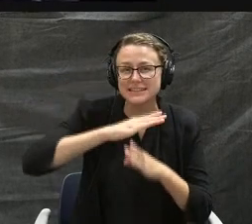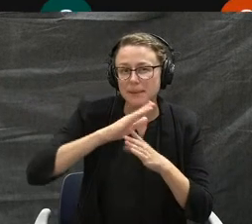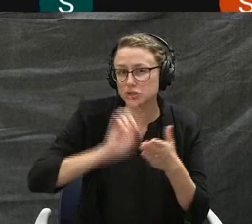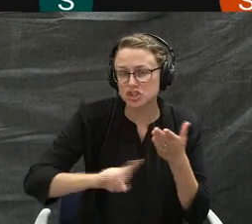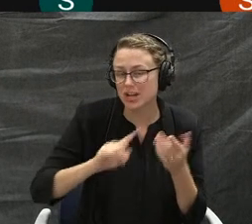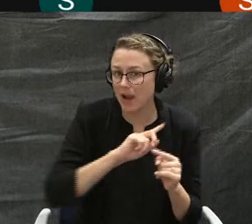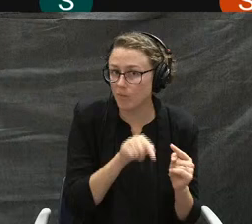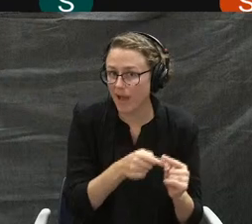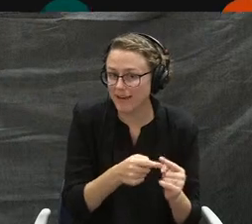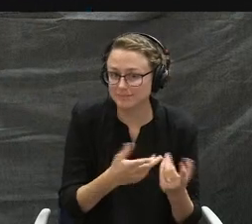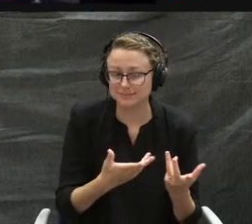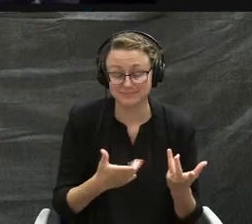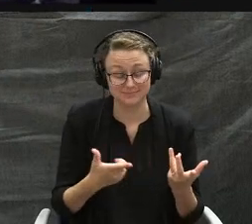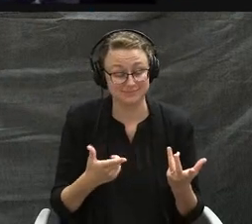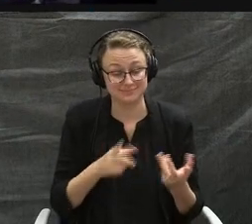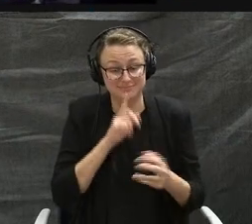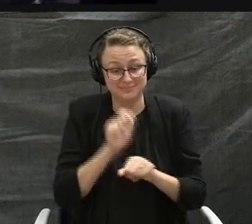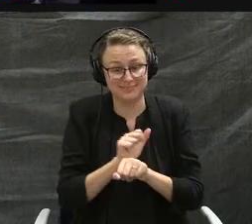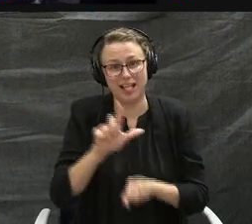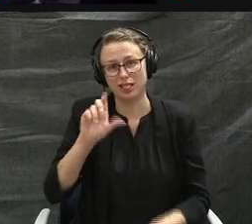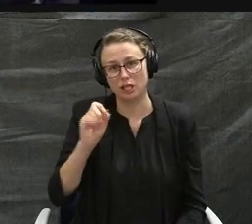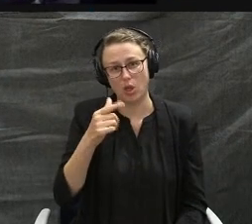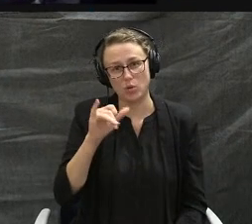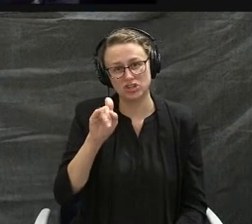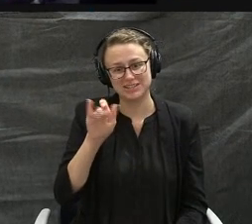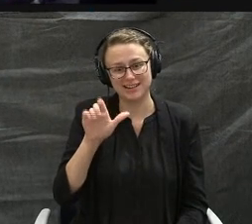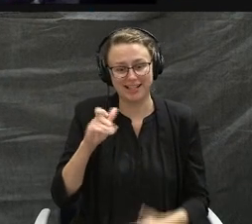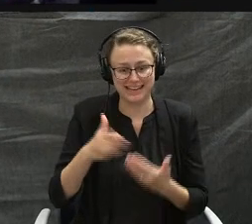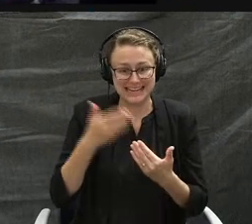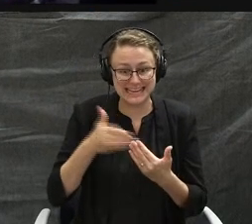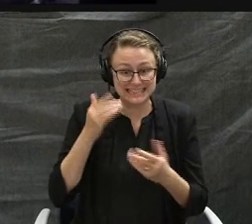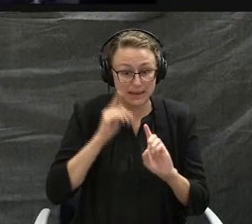Check? Logistically, the most easy point to do it would be as